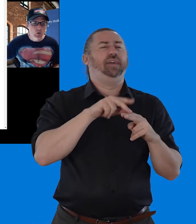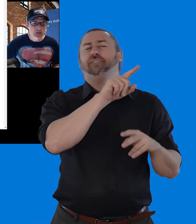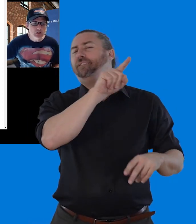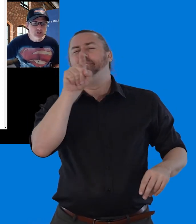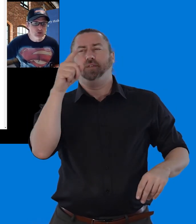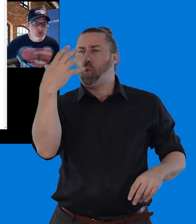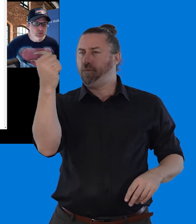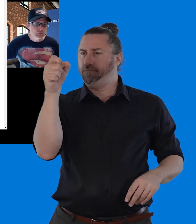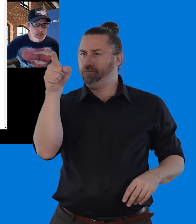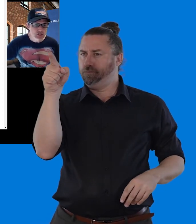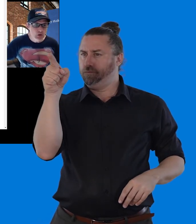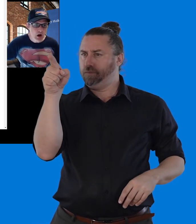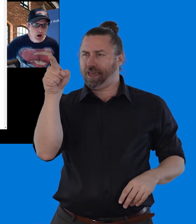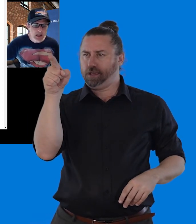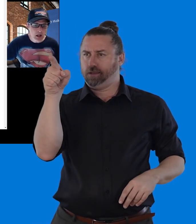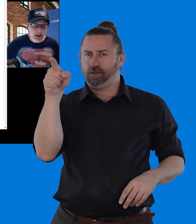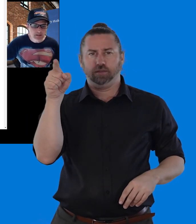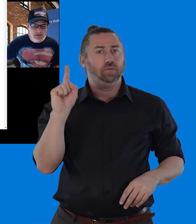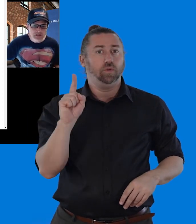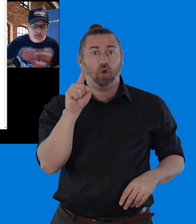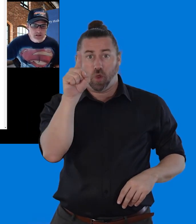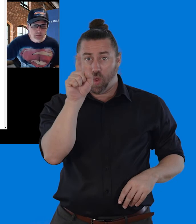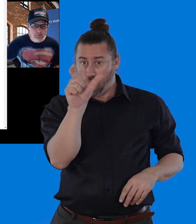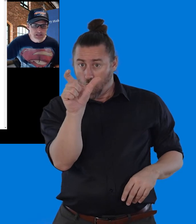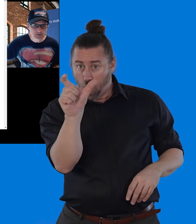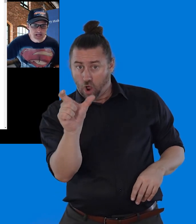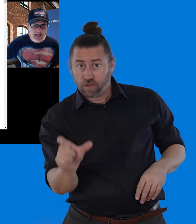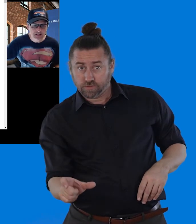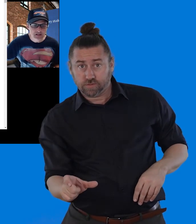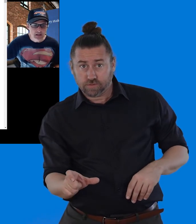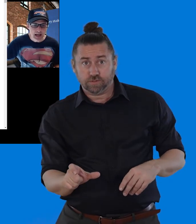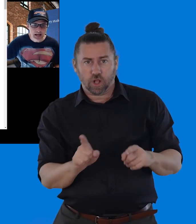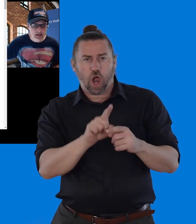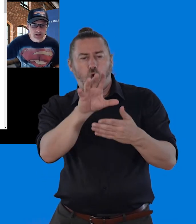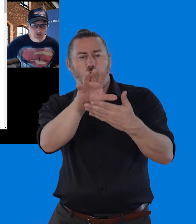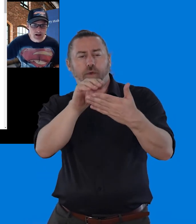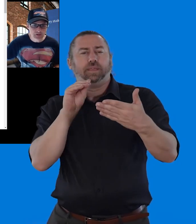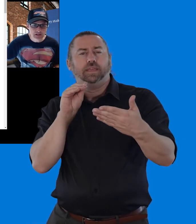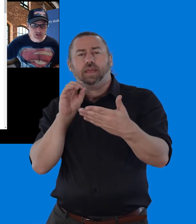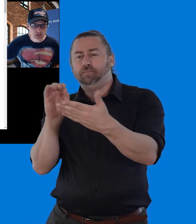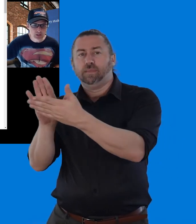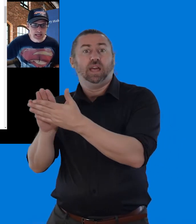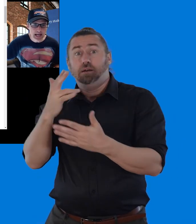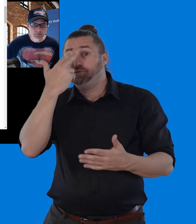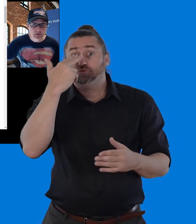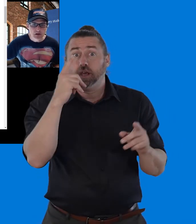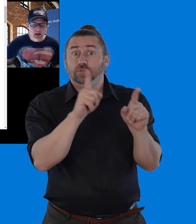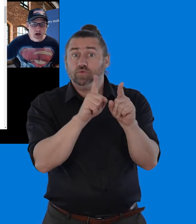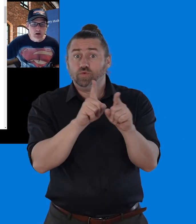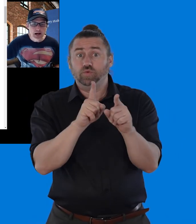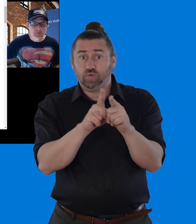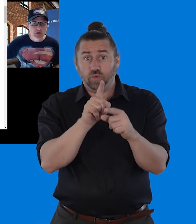What you do is, you highlight the piece of text and even the graphics that you're looking at. Alrigh?